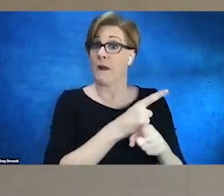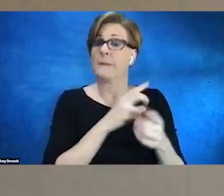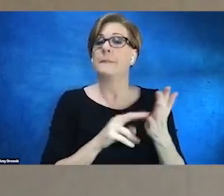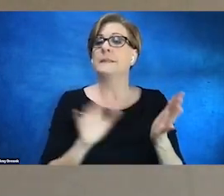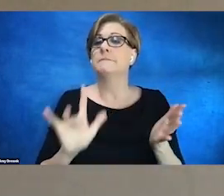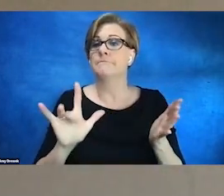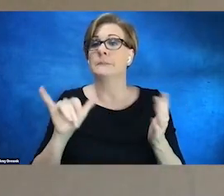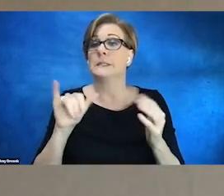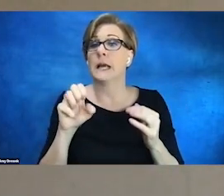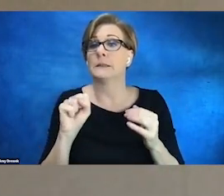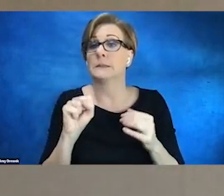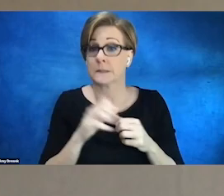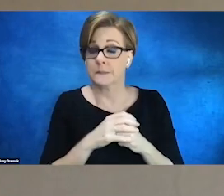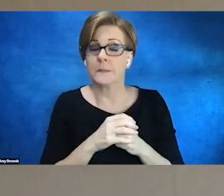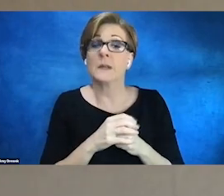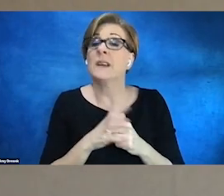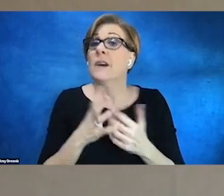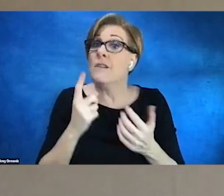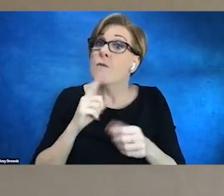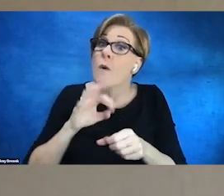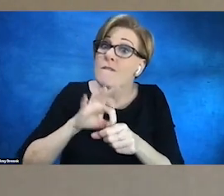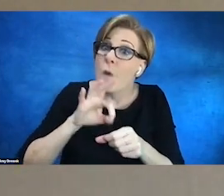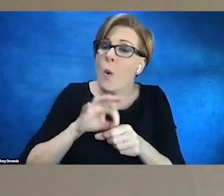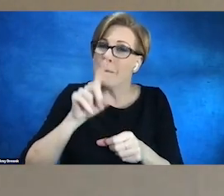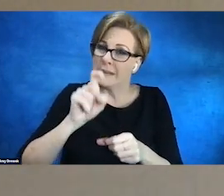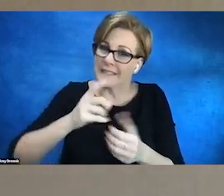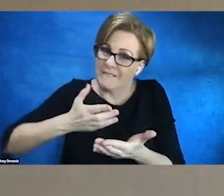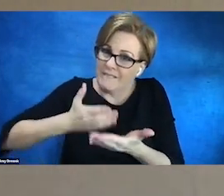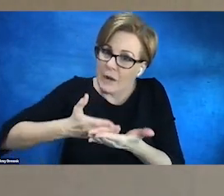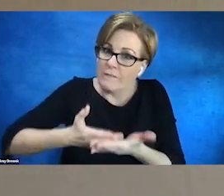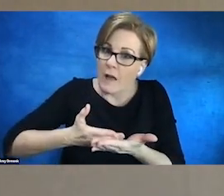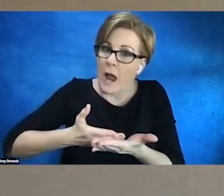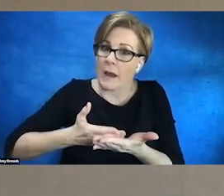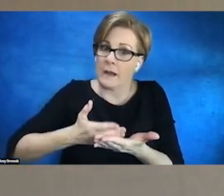one of the requirements to be able to vote is that we verify and attest that